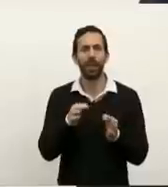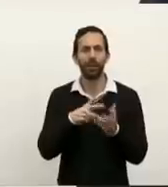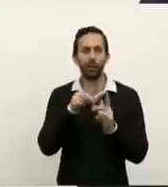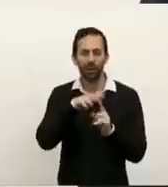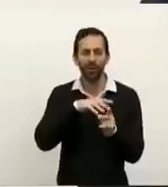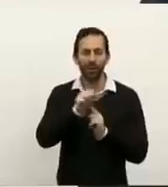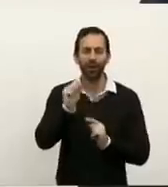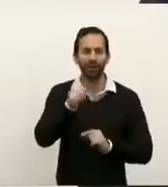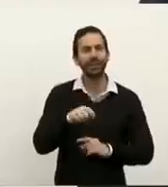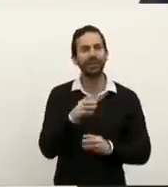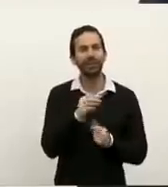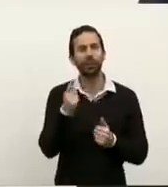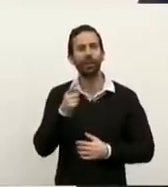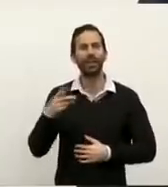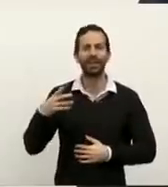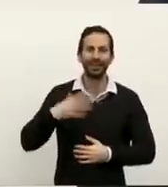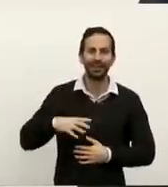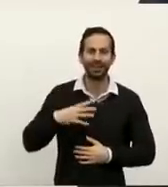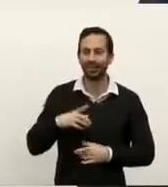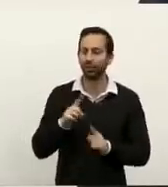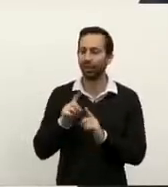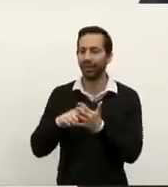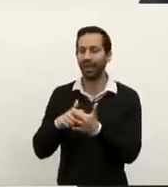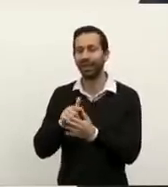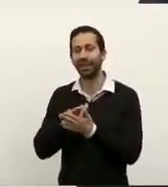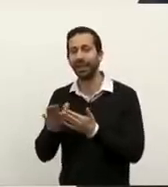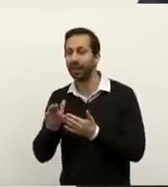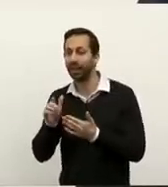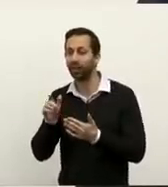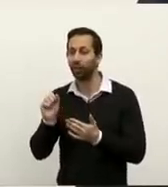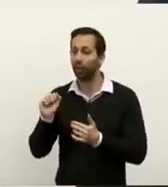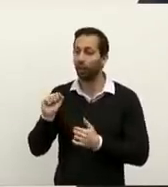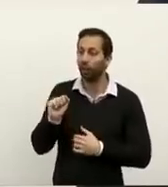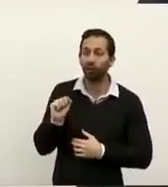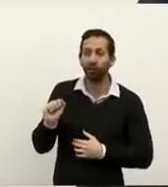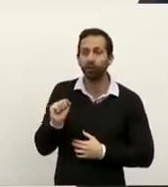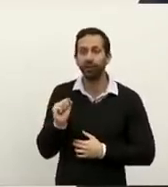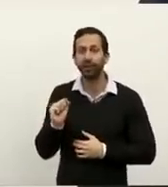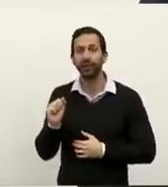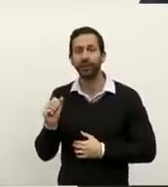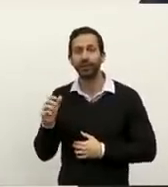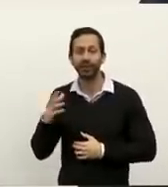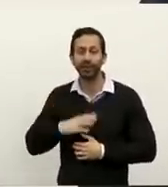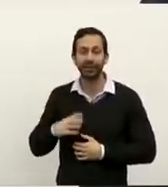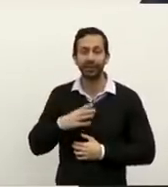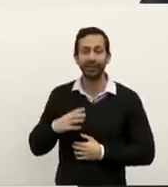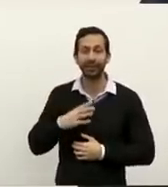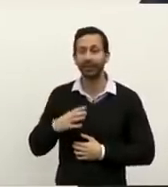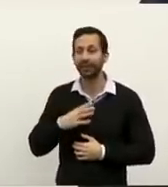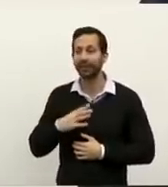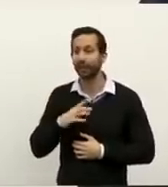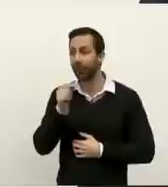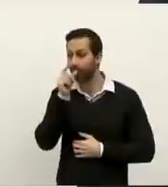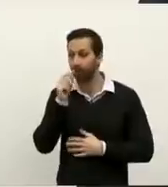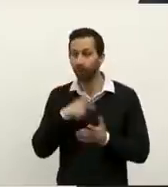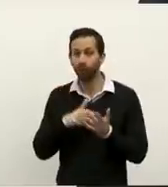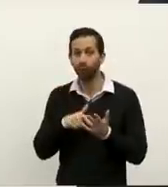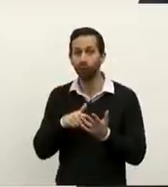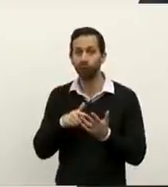yes, somebody needs in Leah's identified space of a means of being able to interpret something